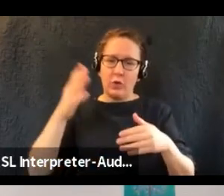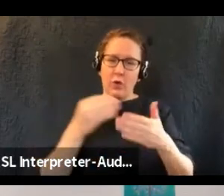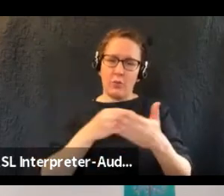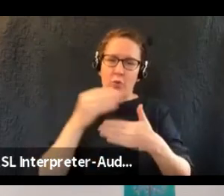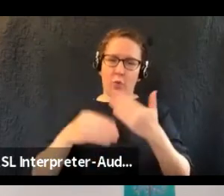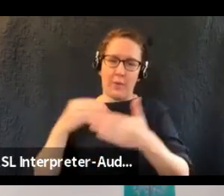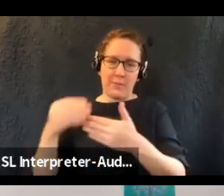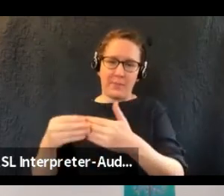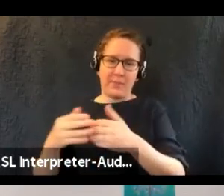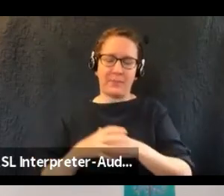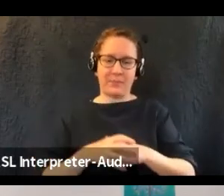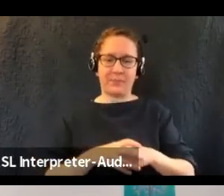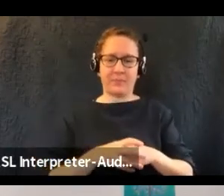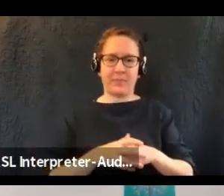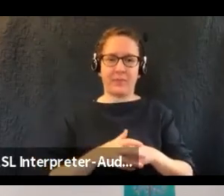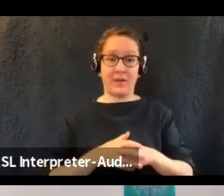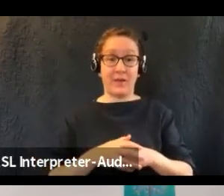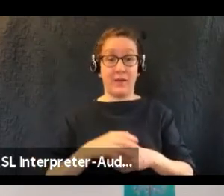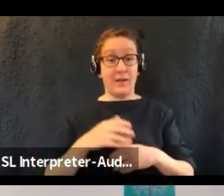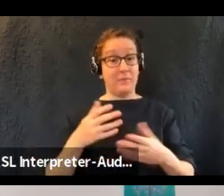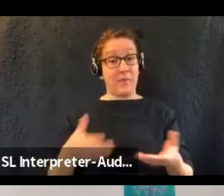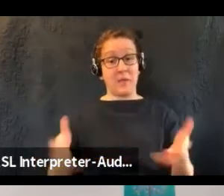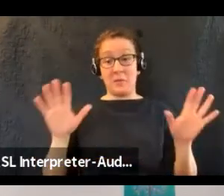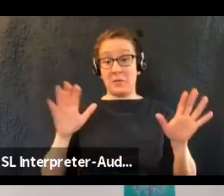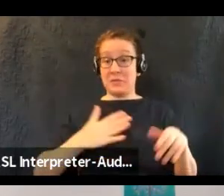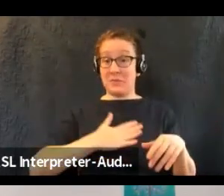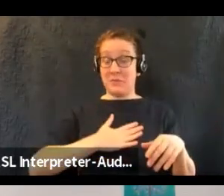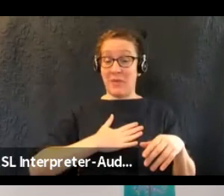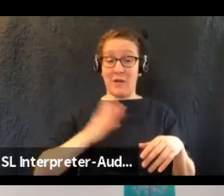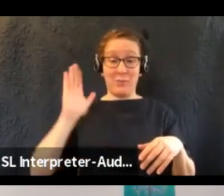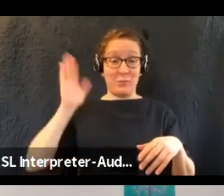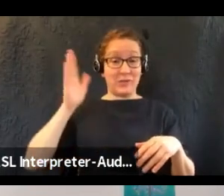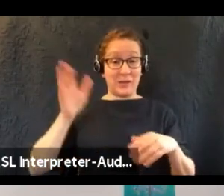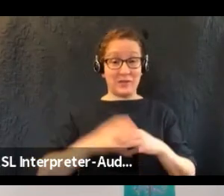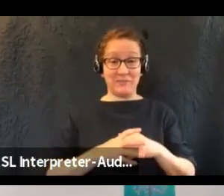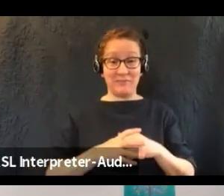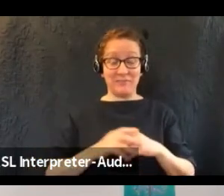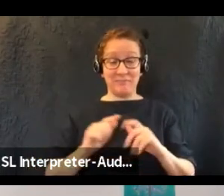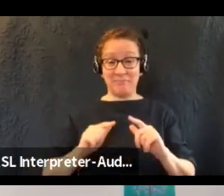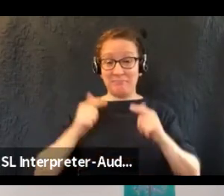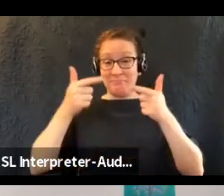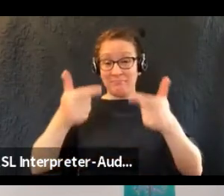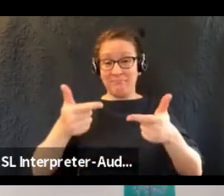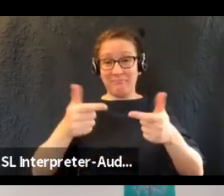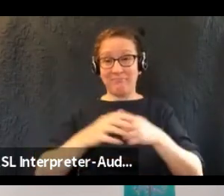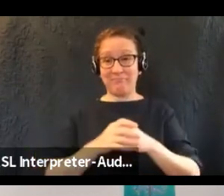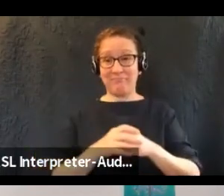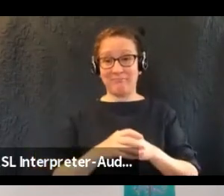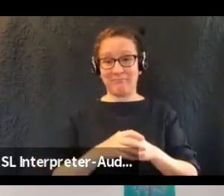And that concludes my presentation, so I'll hand it back to Monica.